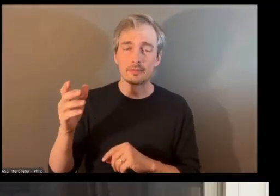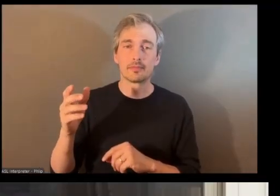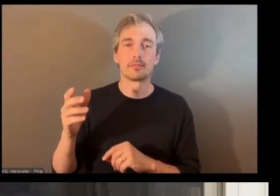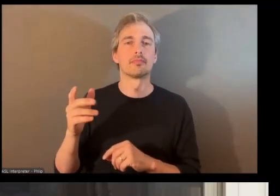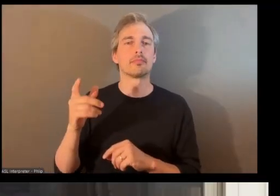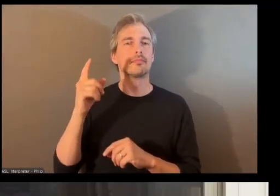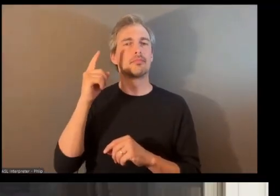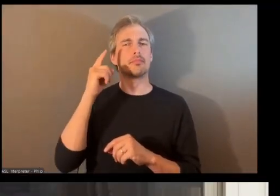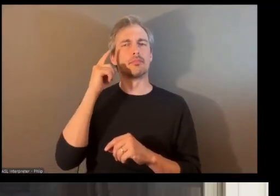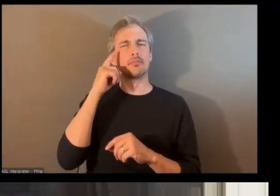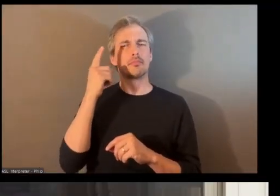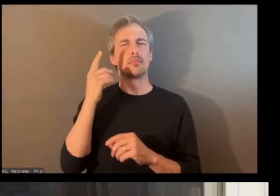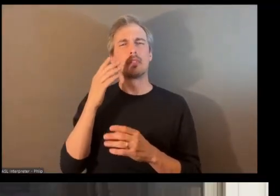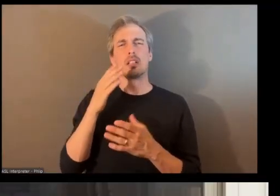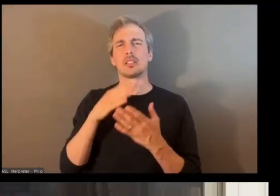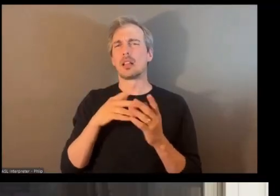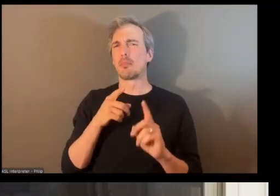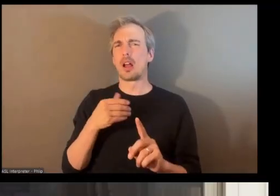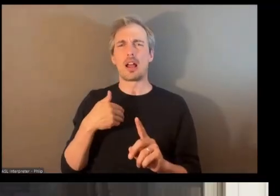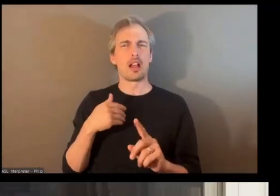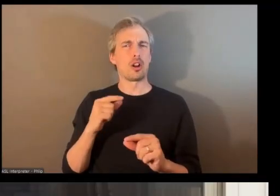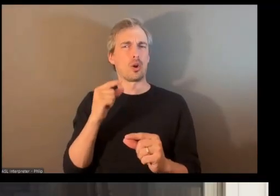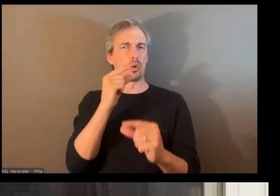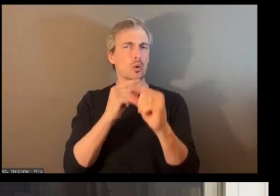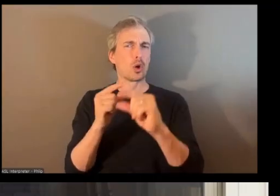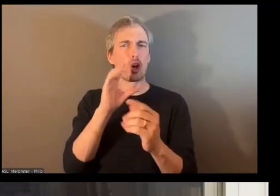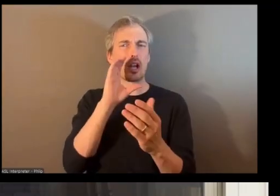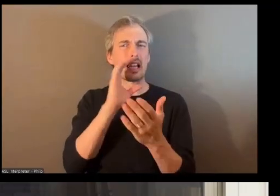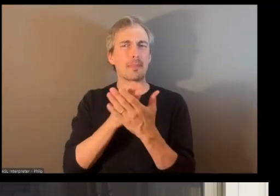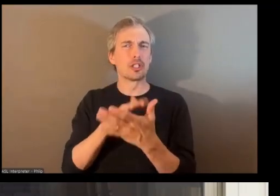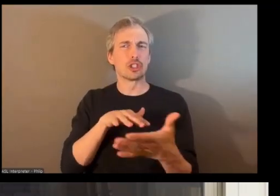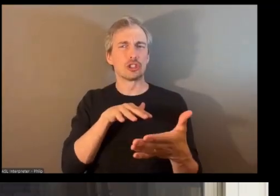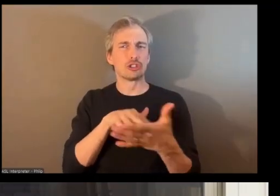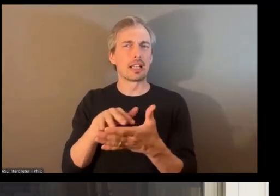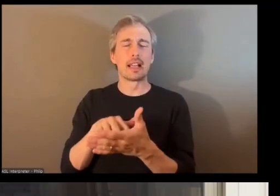asked people to draw a house or a fish. In a certain way.